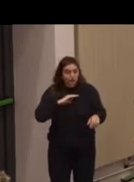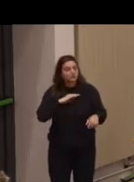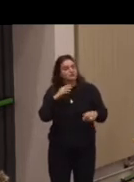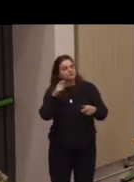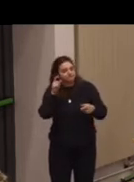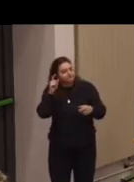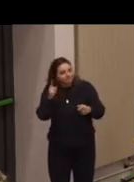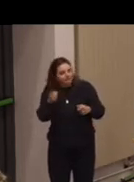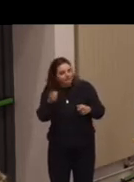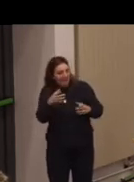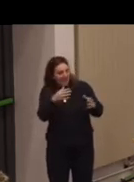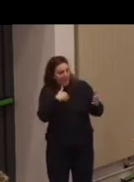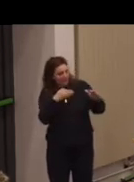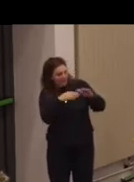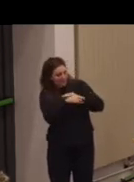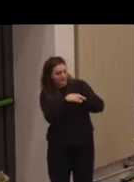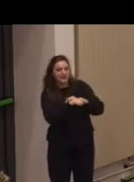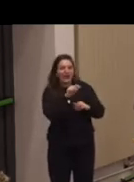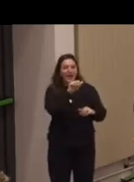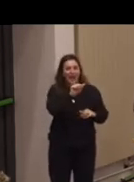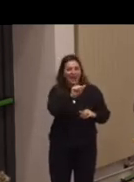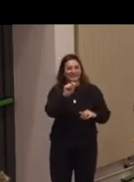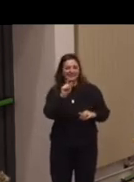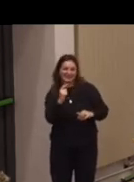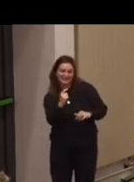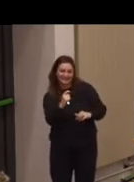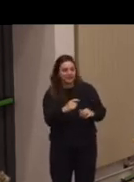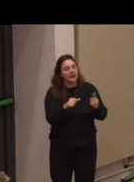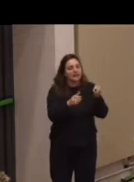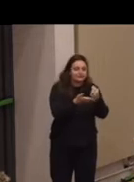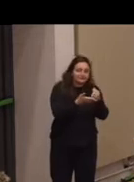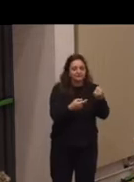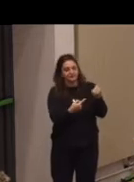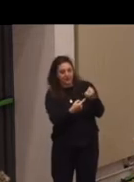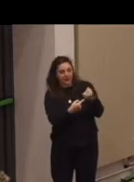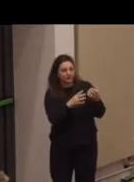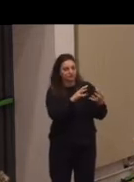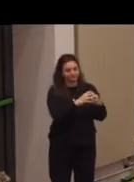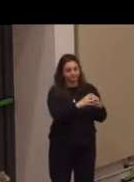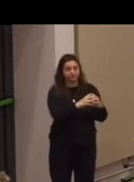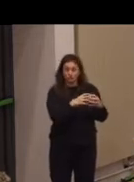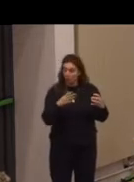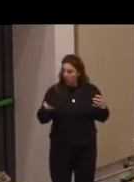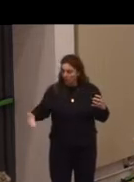In emergencies, this poses a particular challenge. Some of the barriers that we see specifically